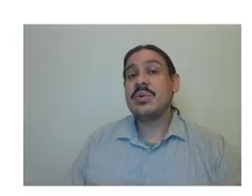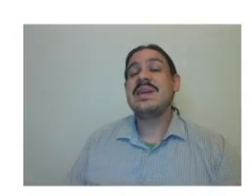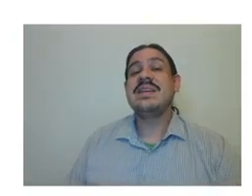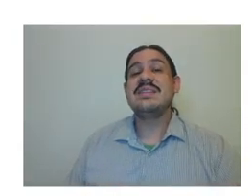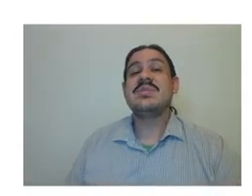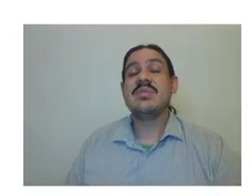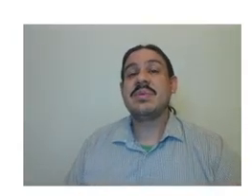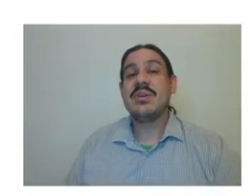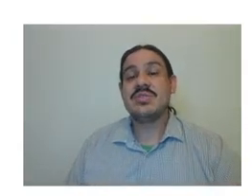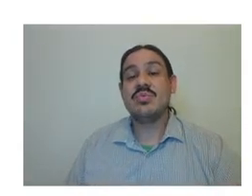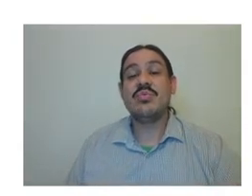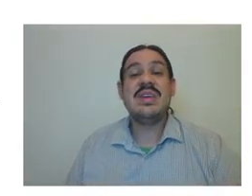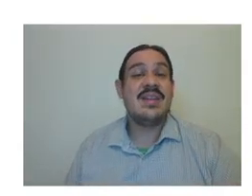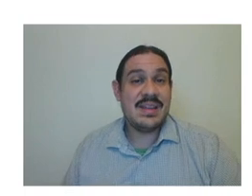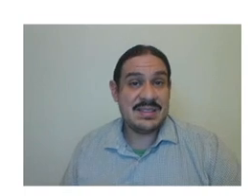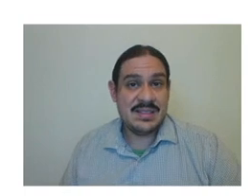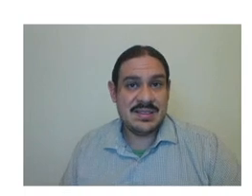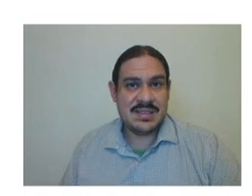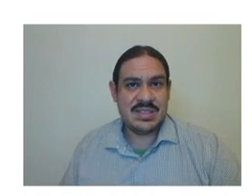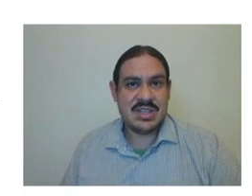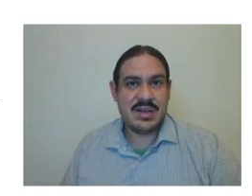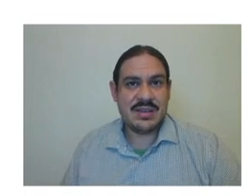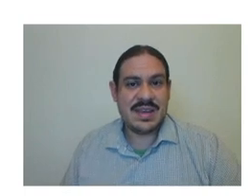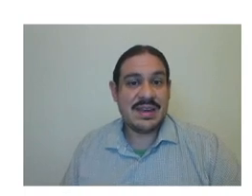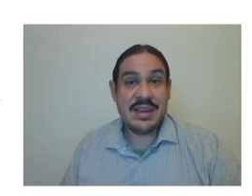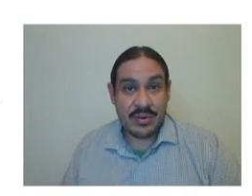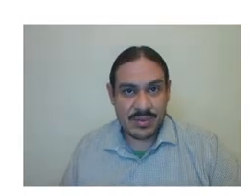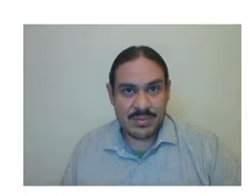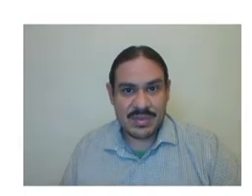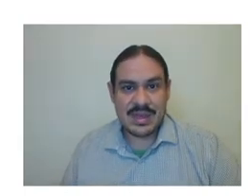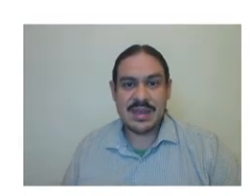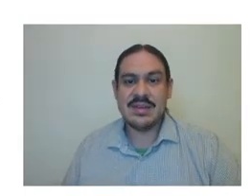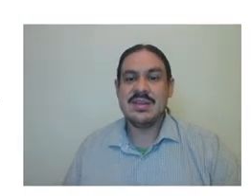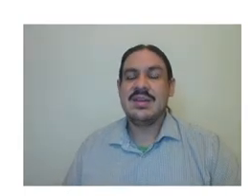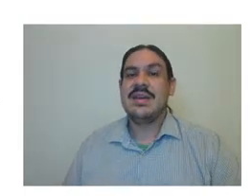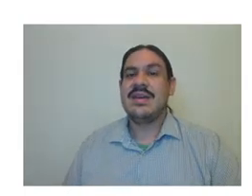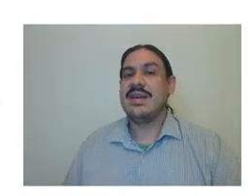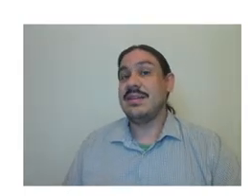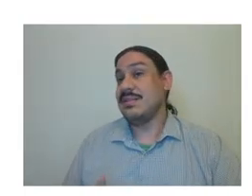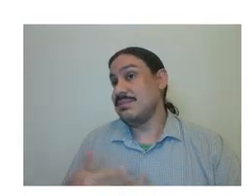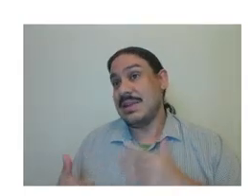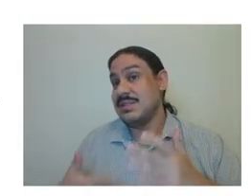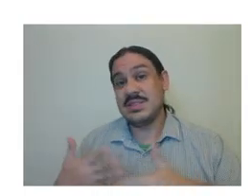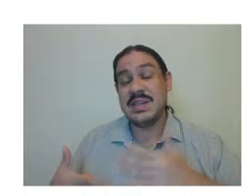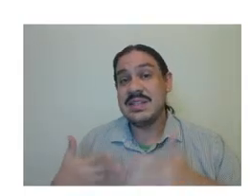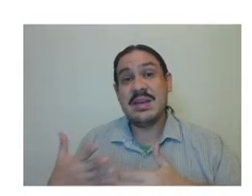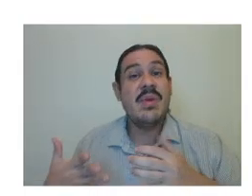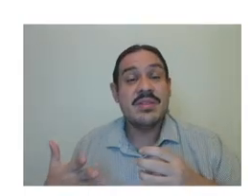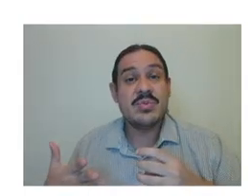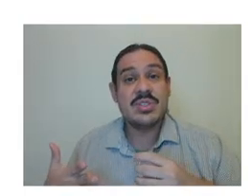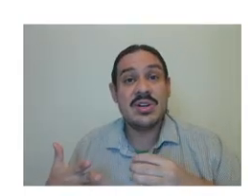know critical for language learning remember in week five that we talked about